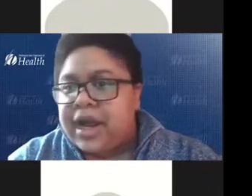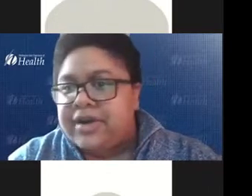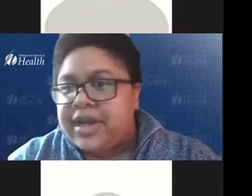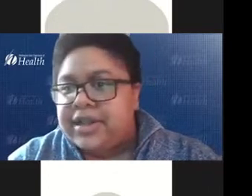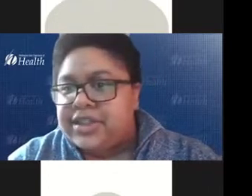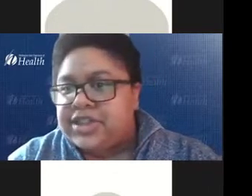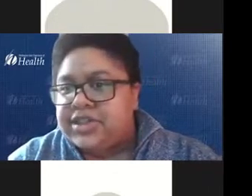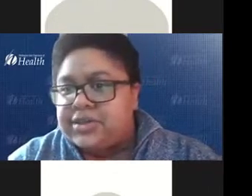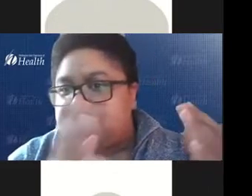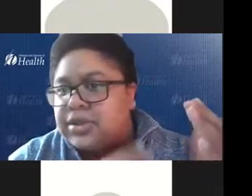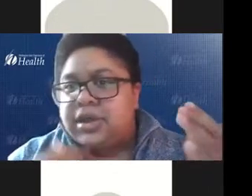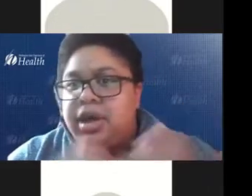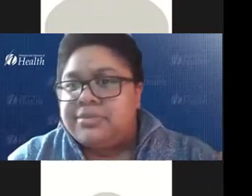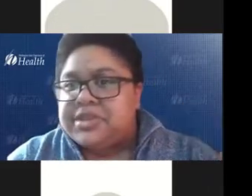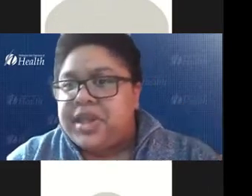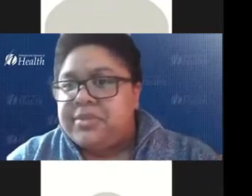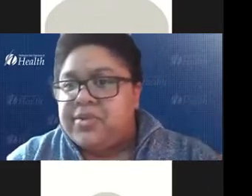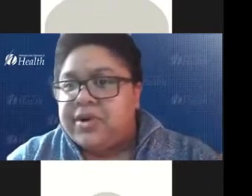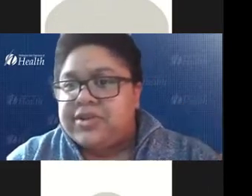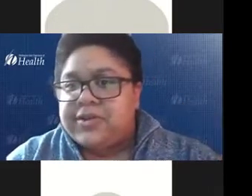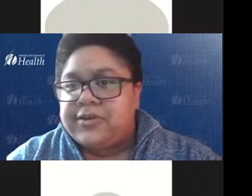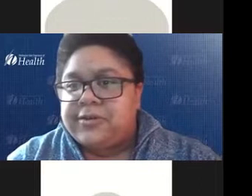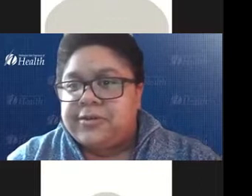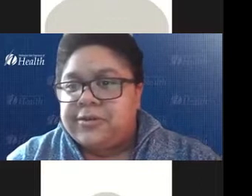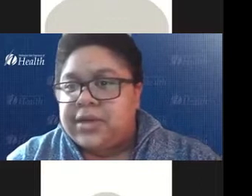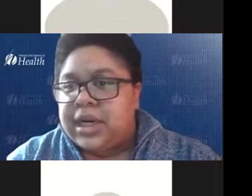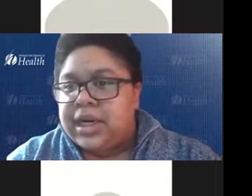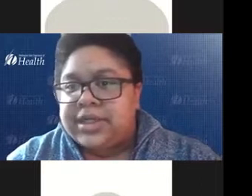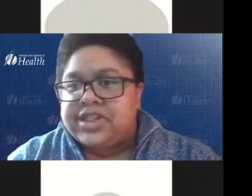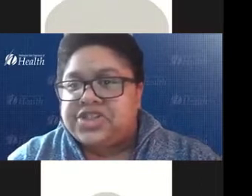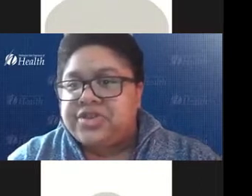I'll kind of let you speak more to the structure